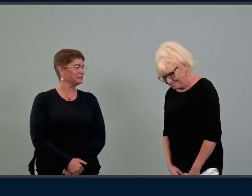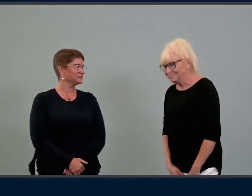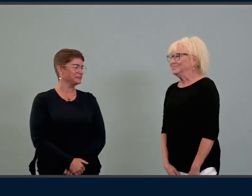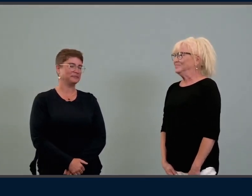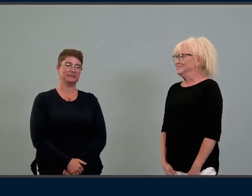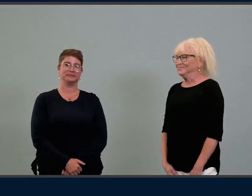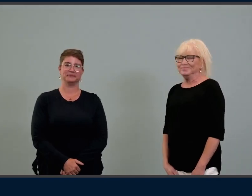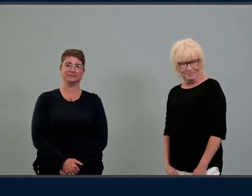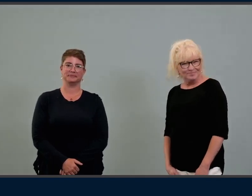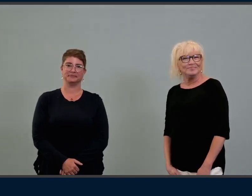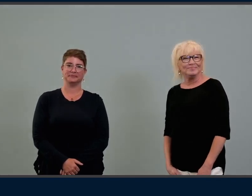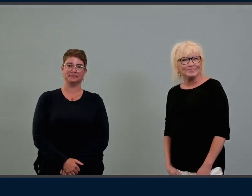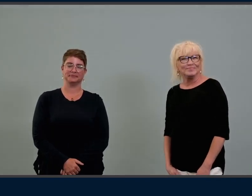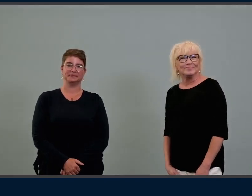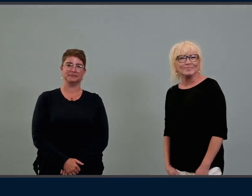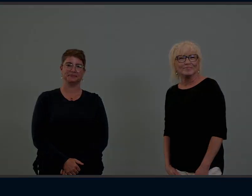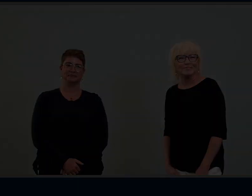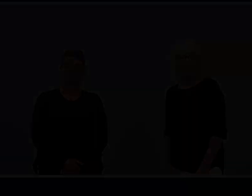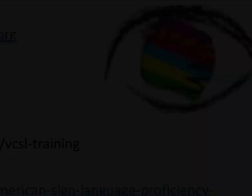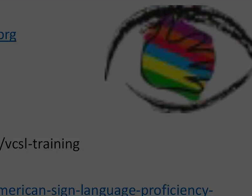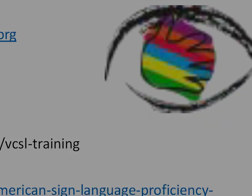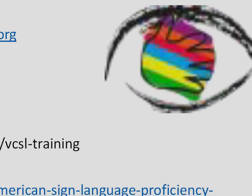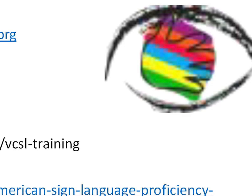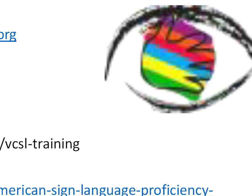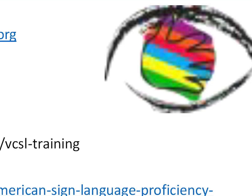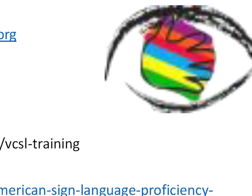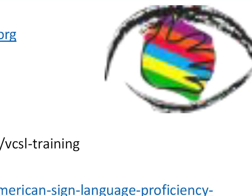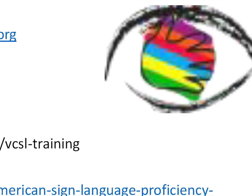REBECCA LOZAR >> Only the best. CAMILLE JETER >> Yes.